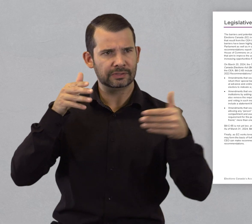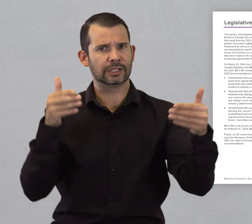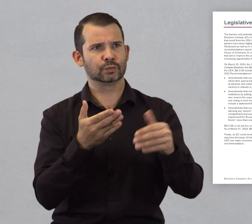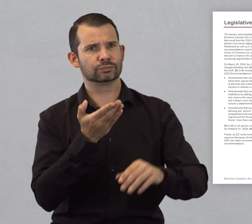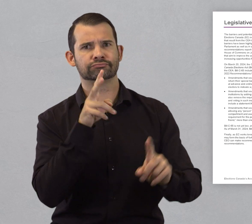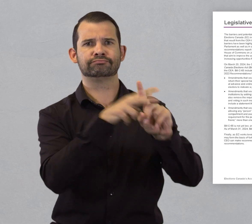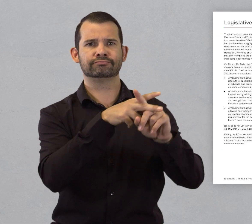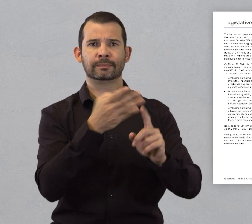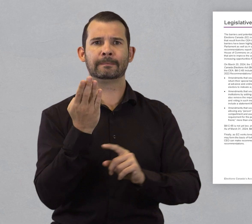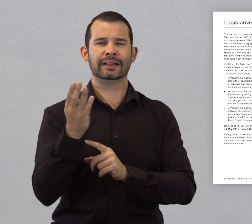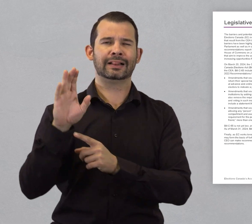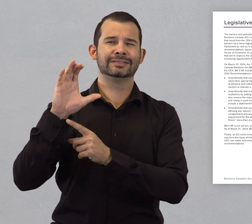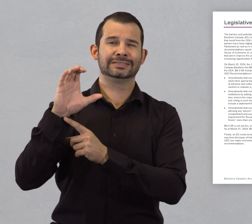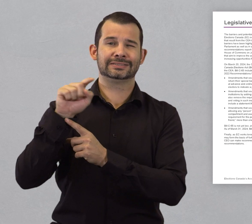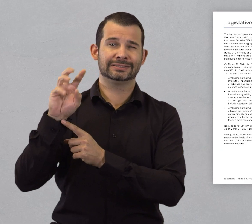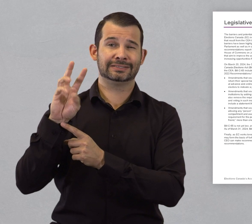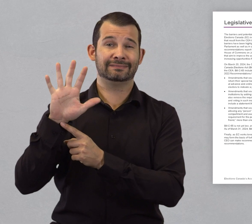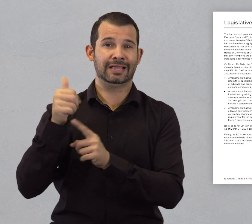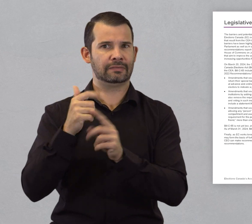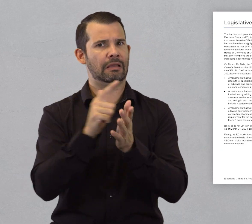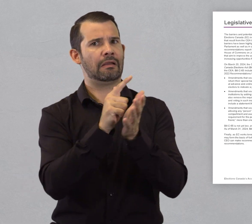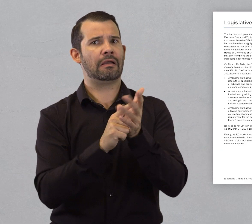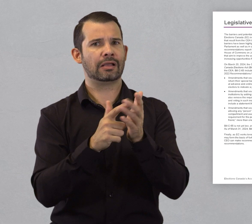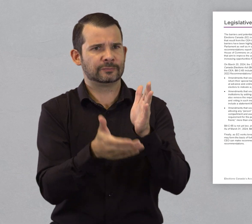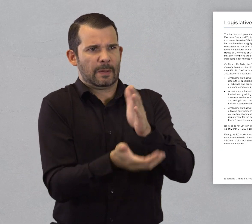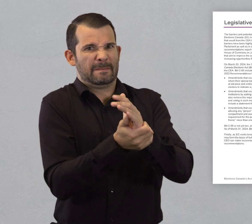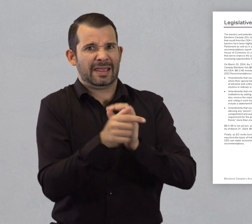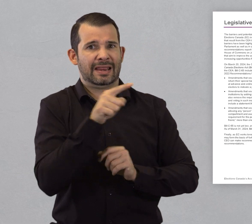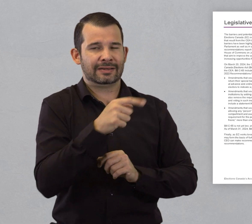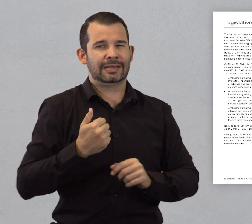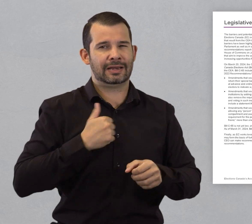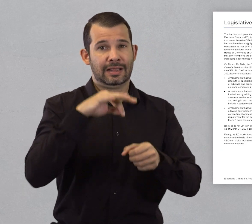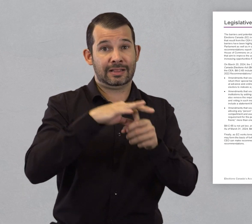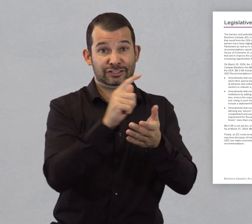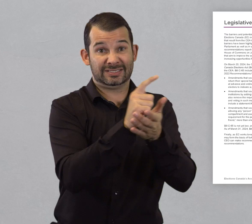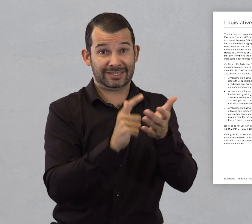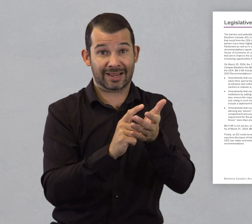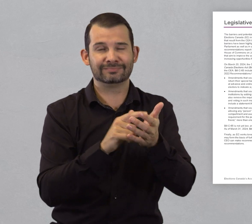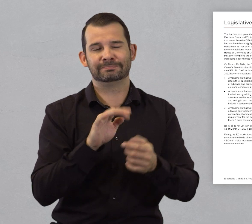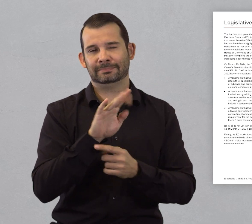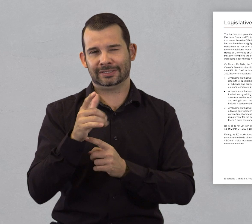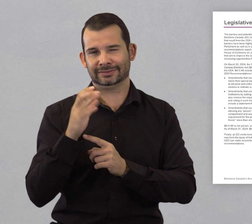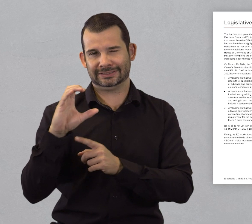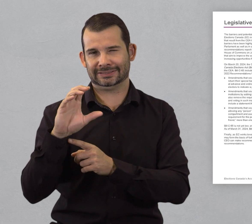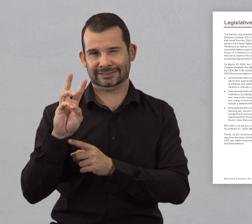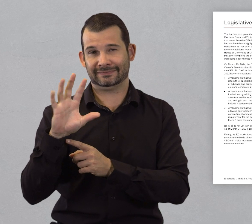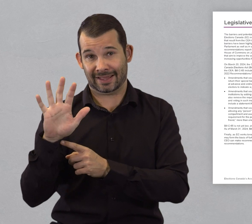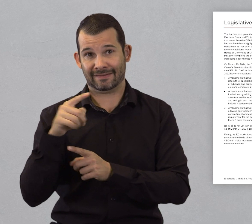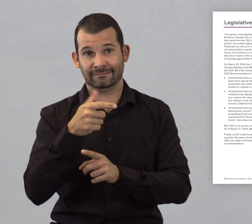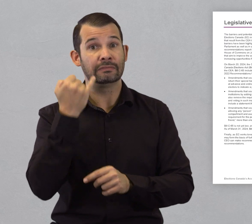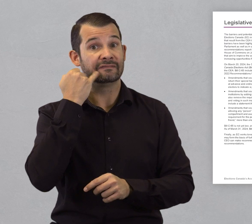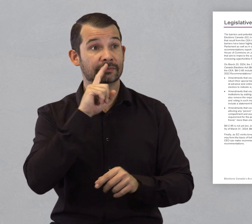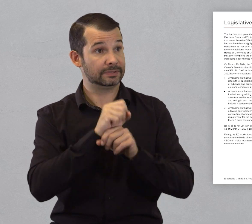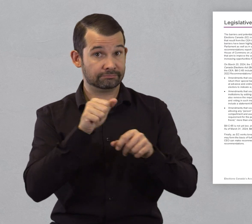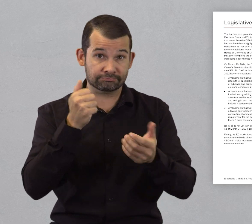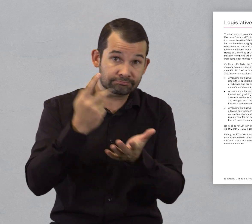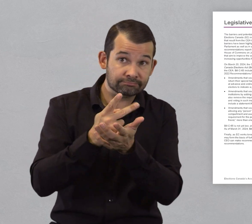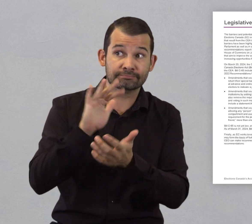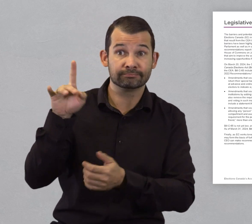introduced Bill C-65, An Act to amend the Canada Elections Act (Bill C-65), which, if enacted by